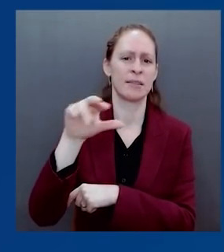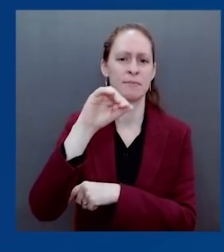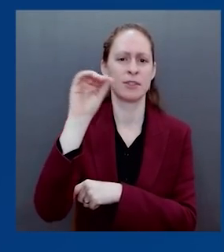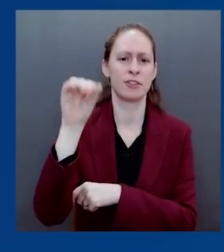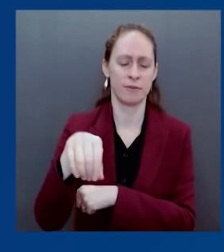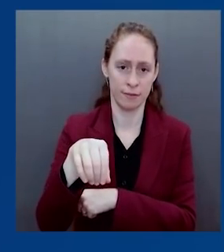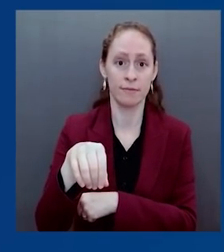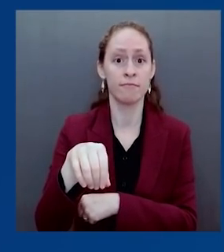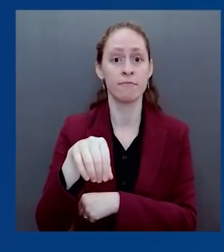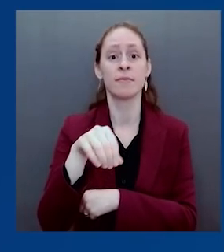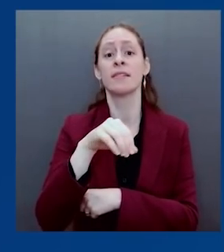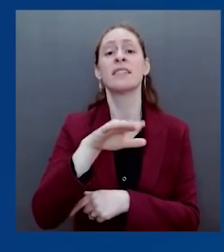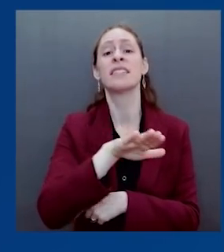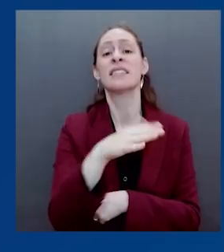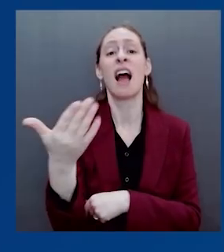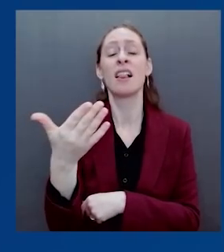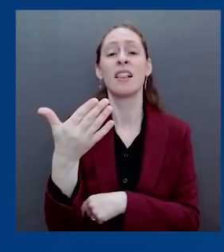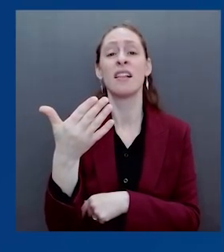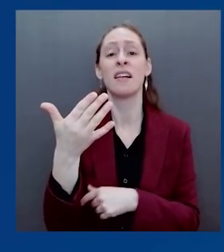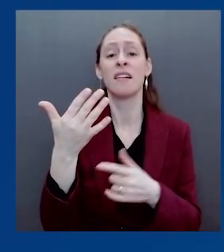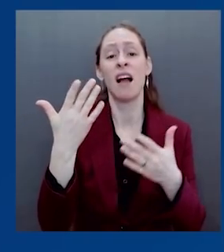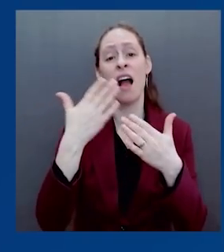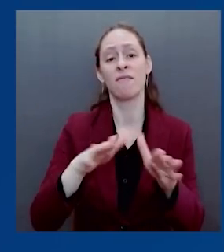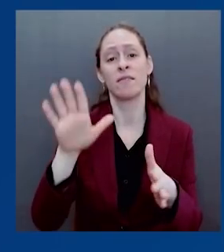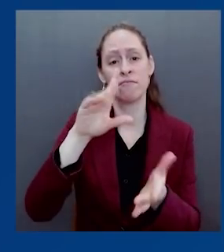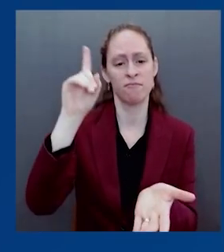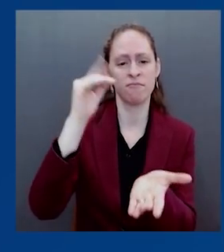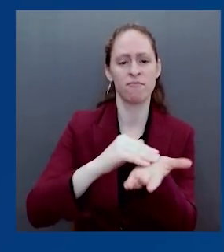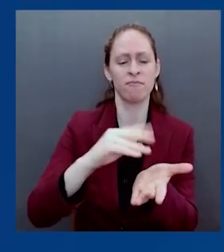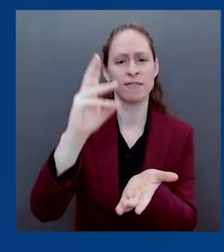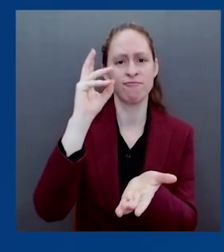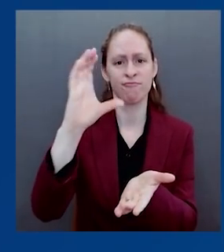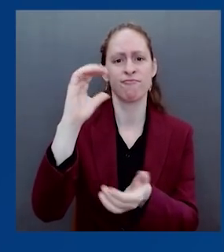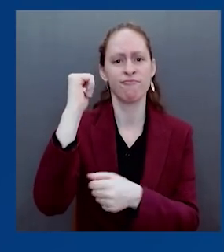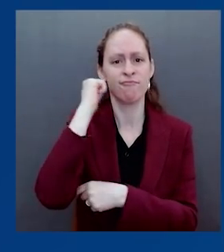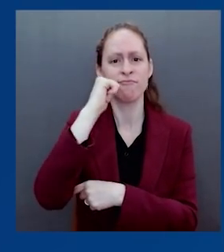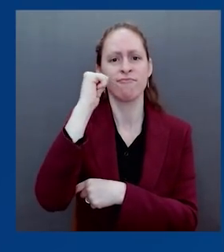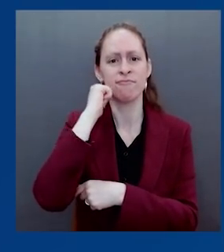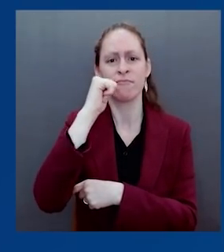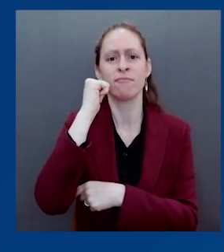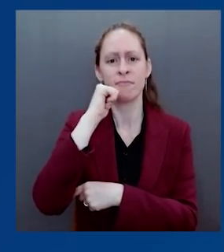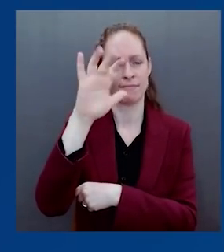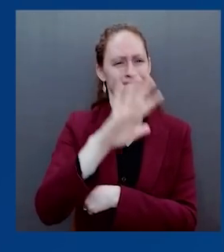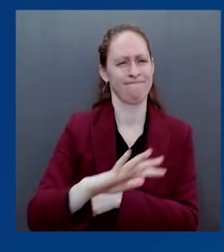are about 1,600 per day, which is an increase of about 40 percent over the previous week.